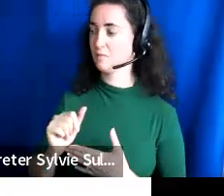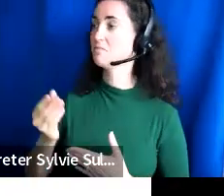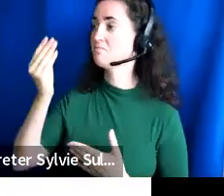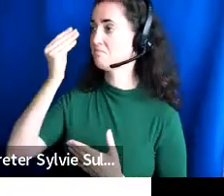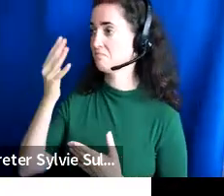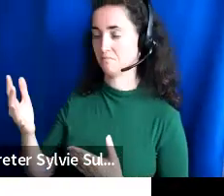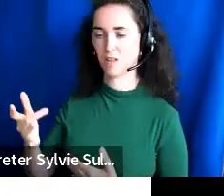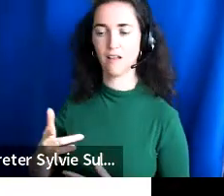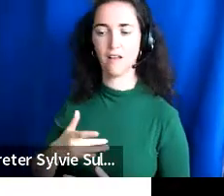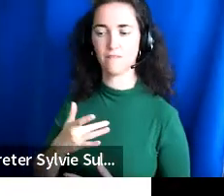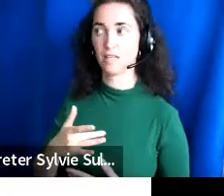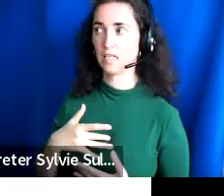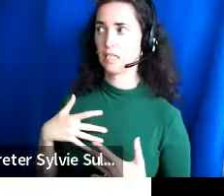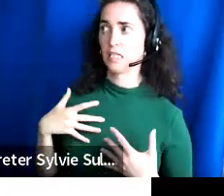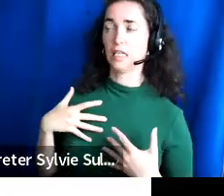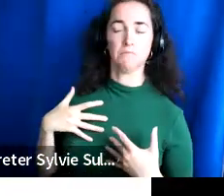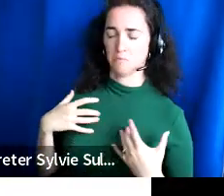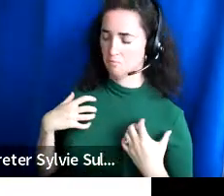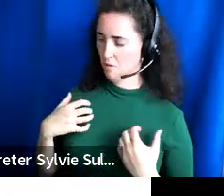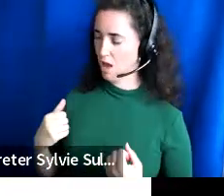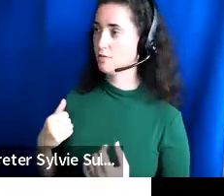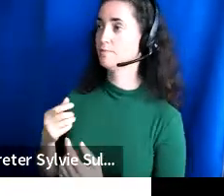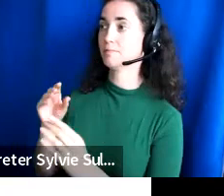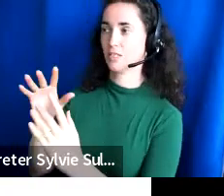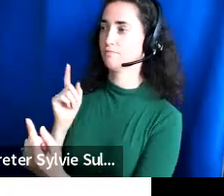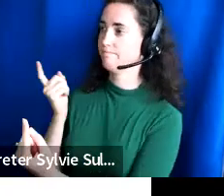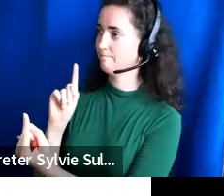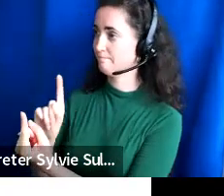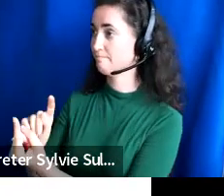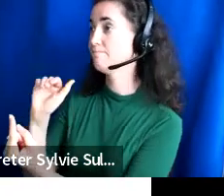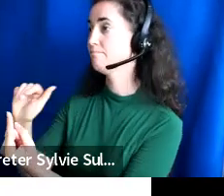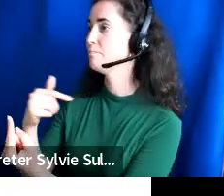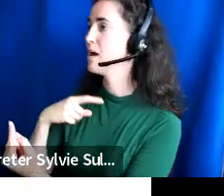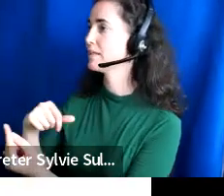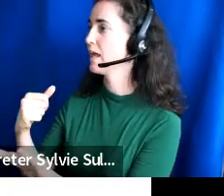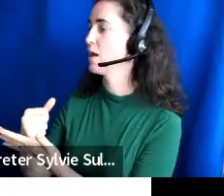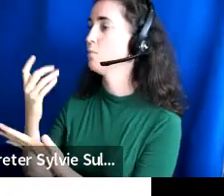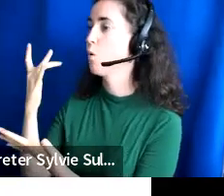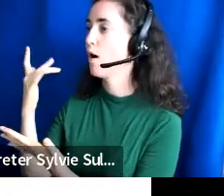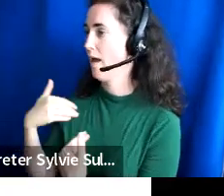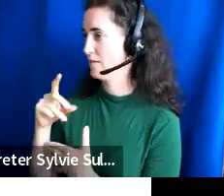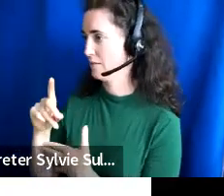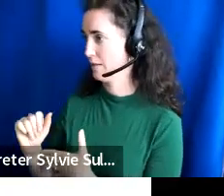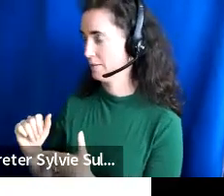Paul enough to walk up to you and tell you that I need help, because I have a disability.